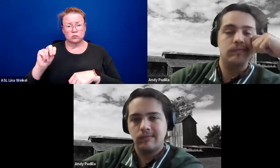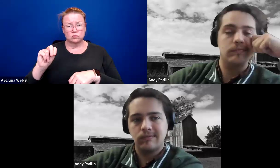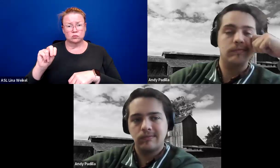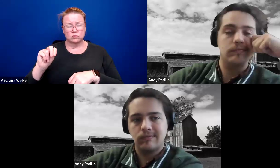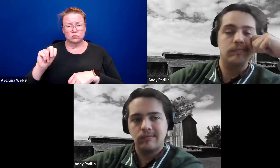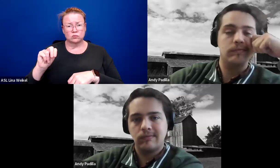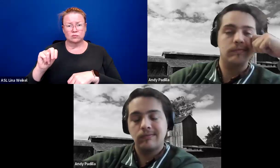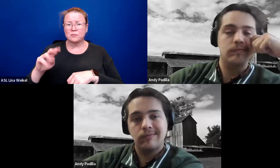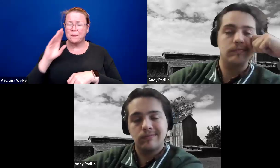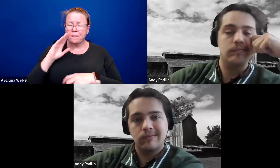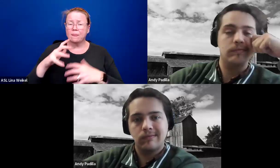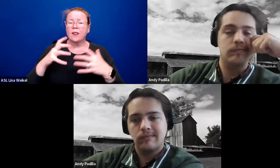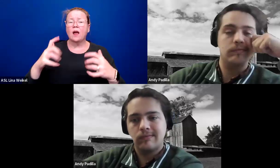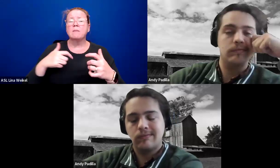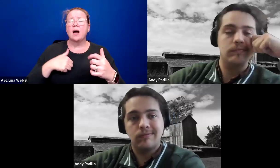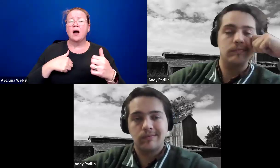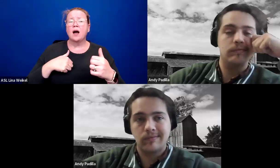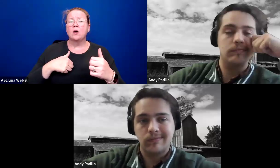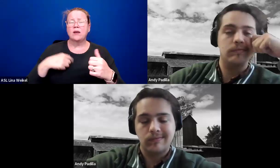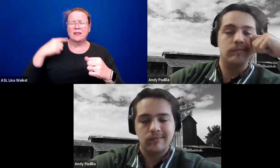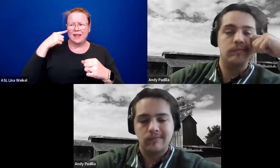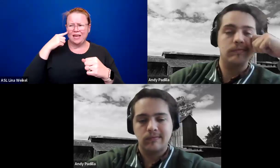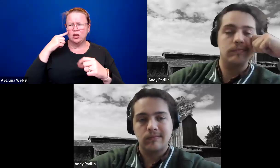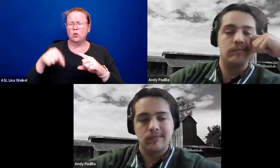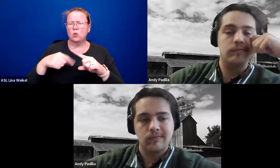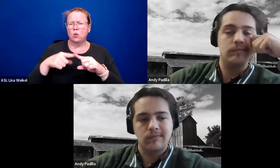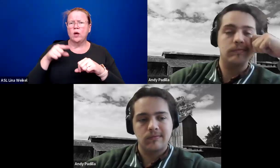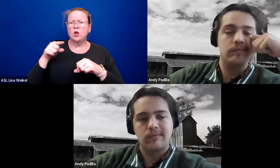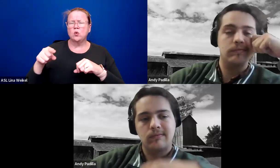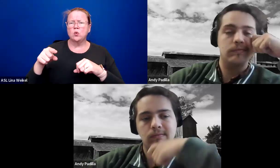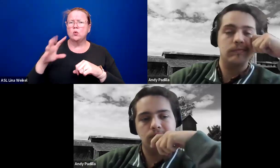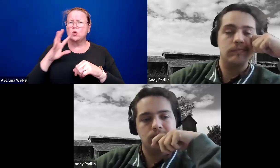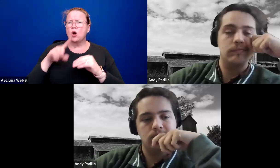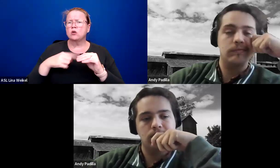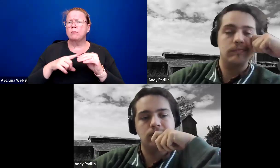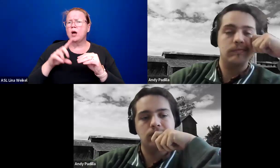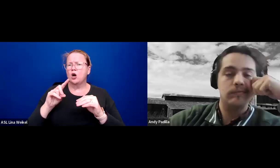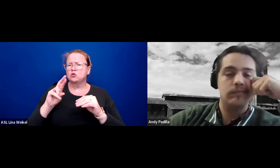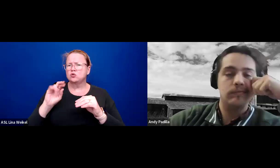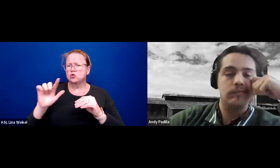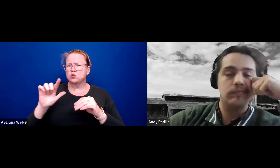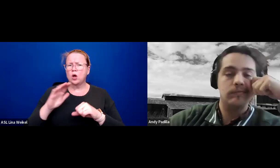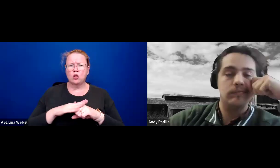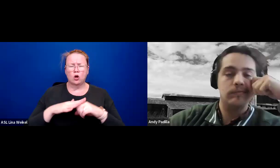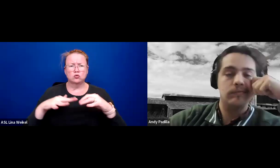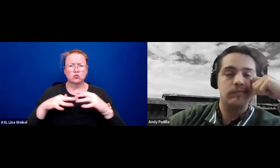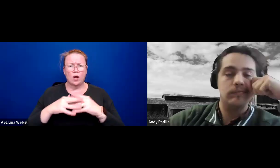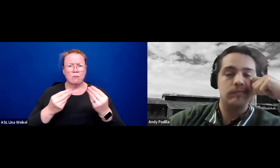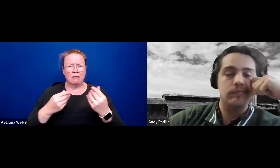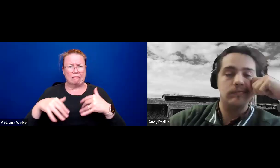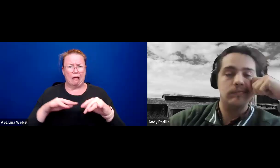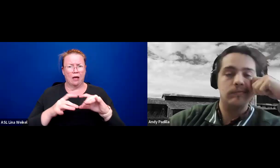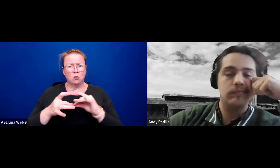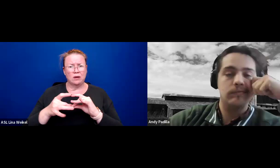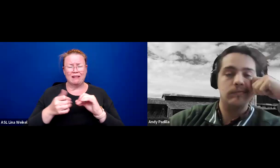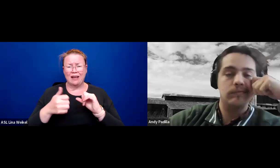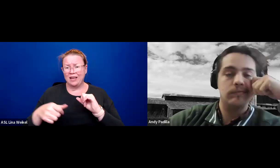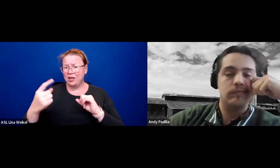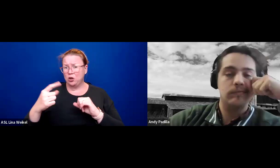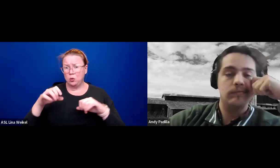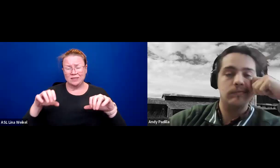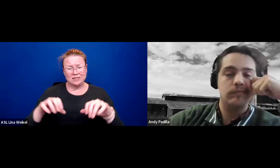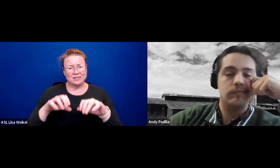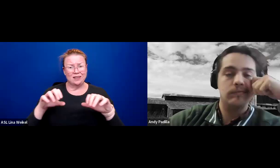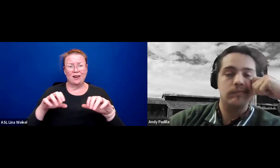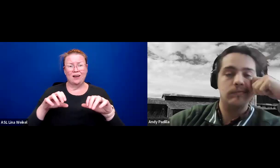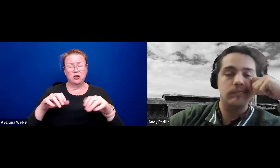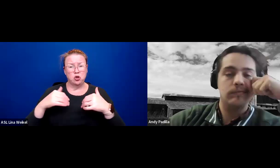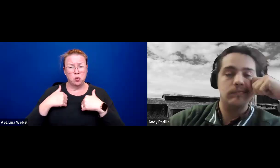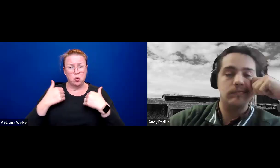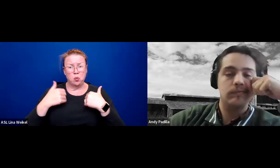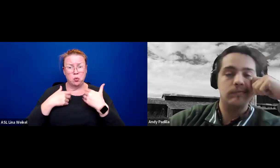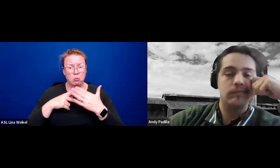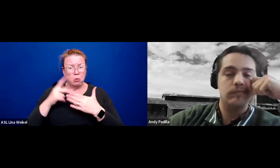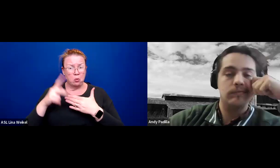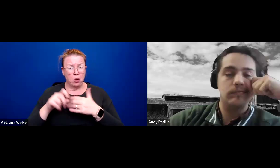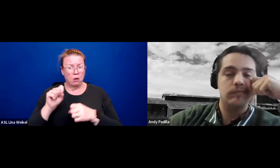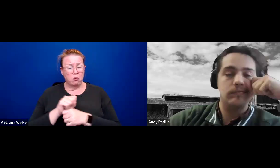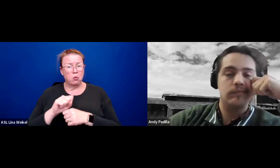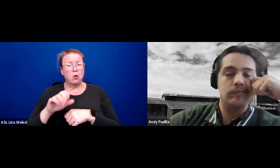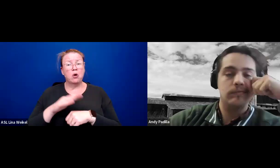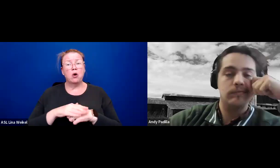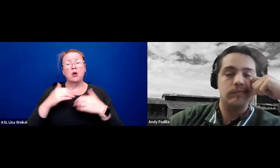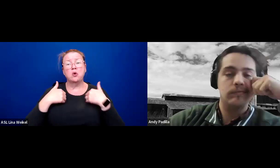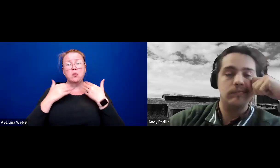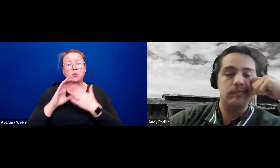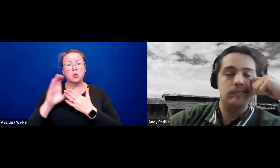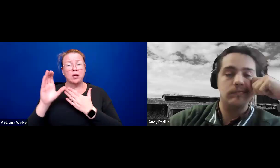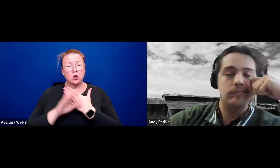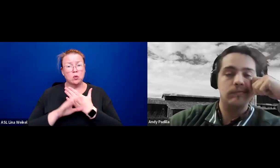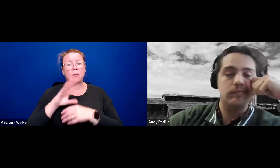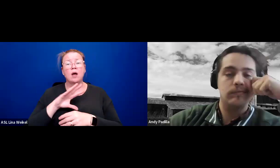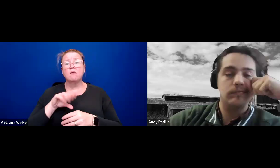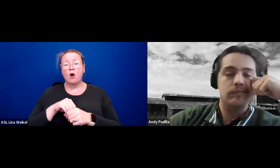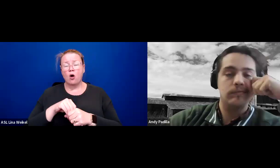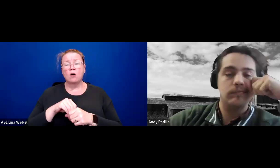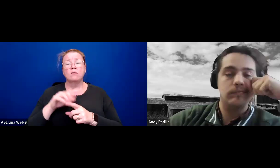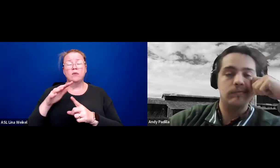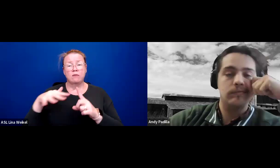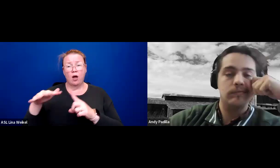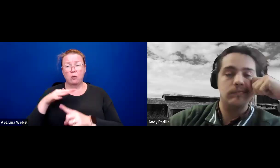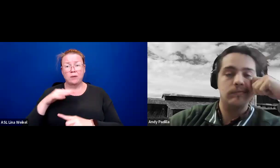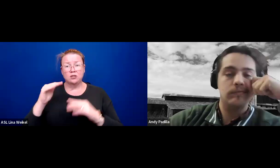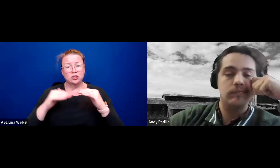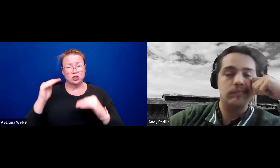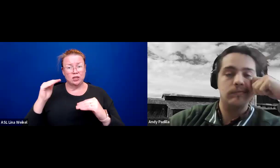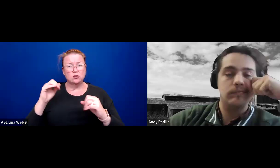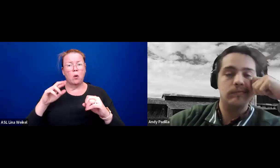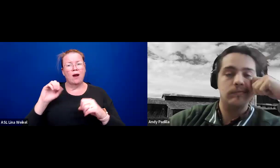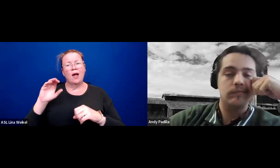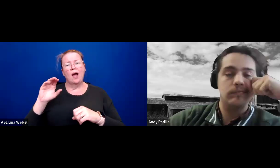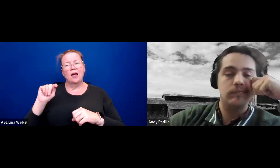Jordan Hayes (she, her): Hey? I was just thinking when you talked about drilling on tribal lands relatedly. Has anybody done a youth program or working on a youth curriculum involving environmental justice or activism. Before.